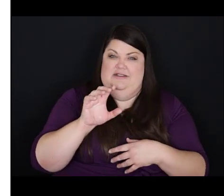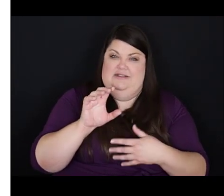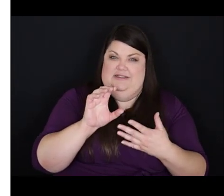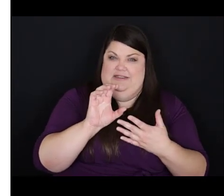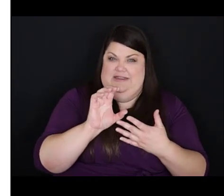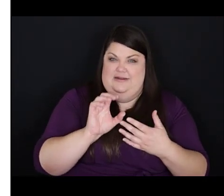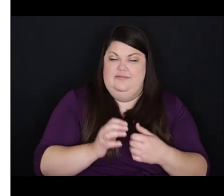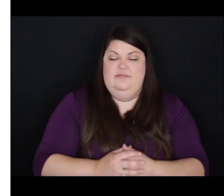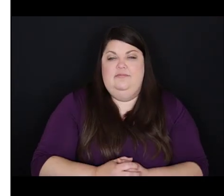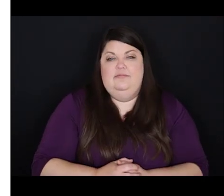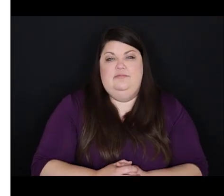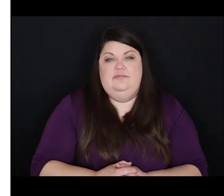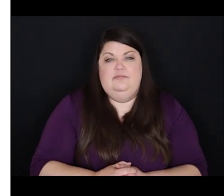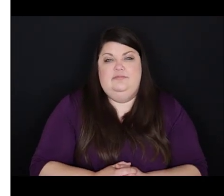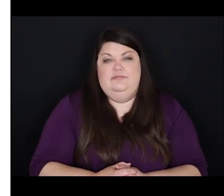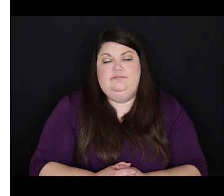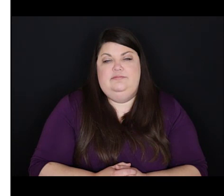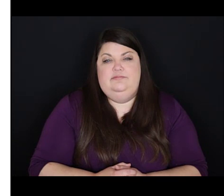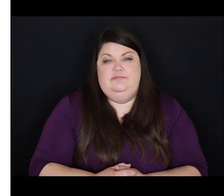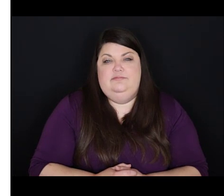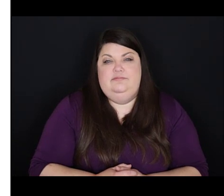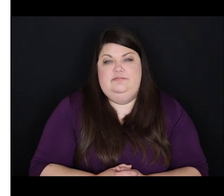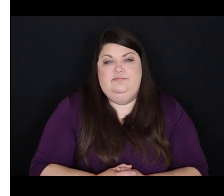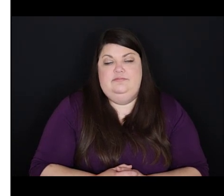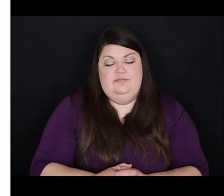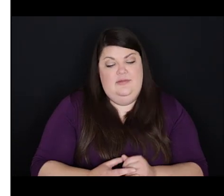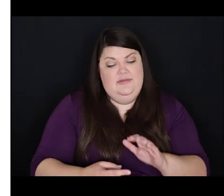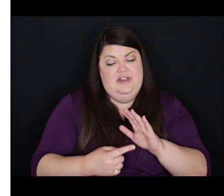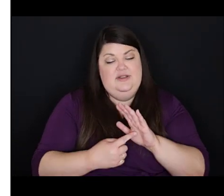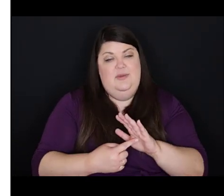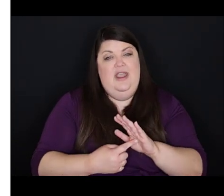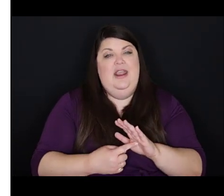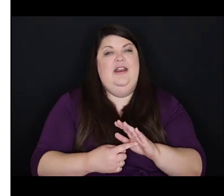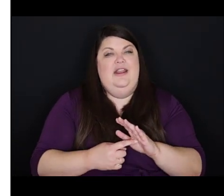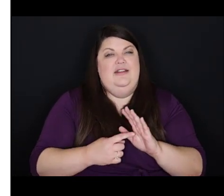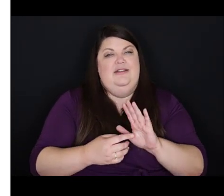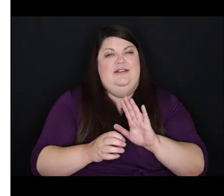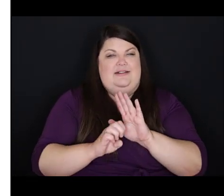Displayed is an illustration of the new table that was added to the portal for the